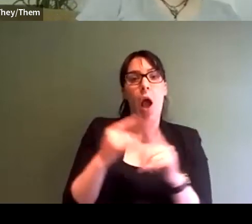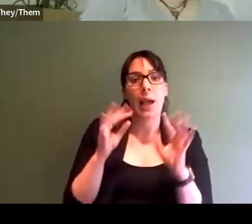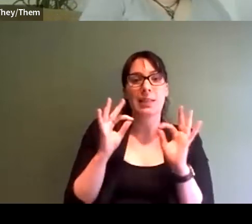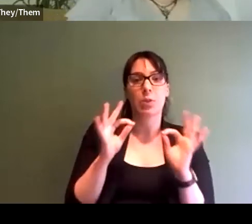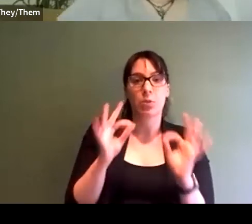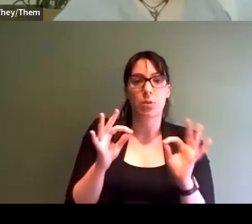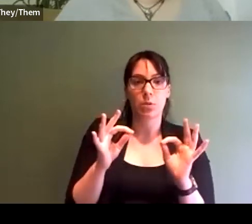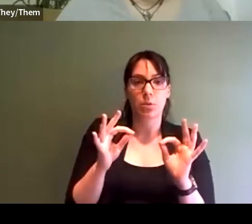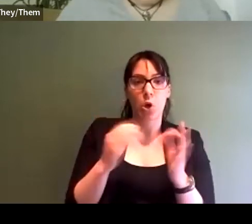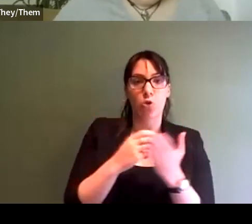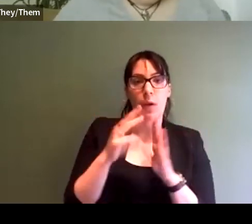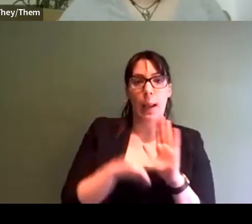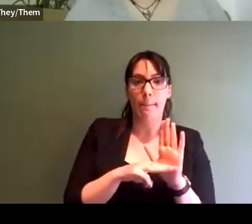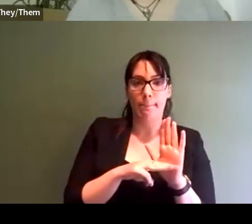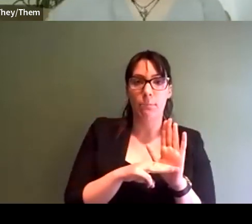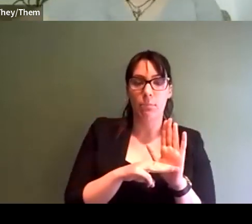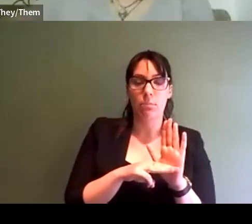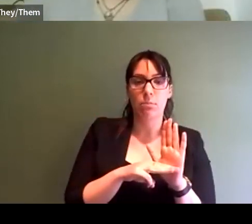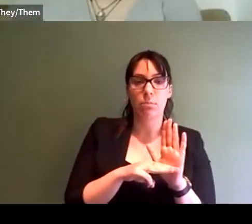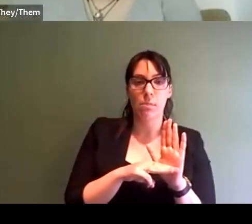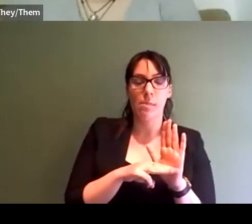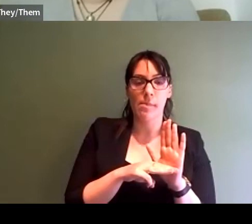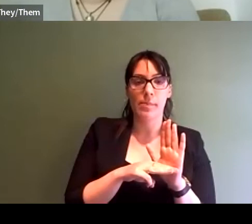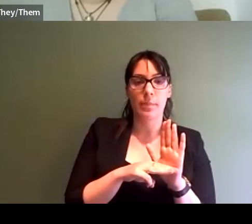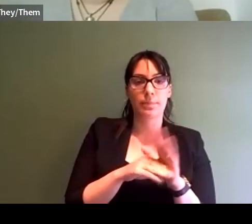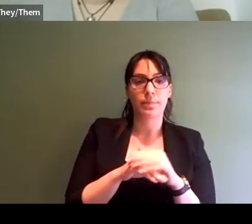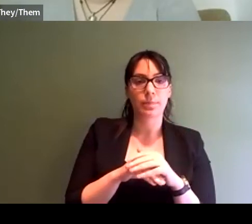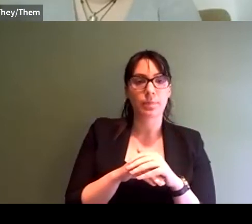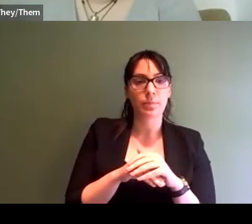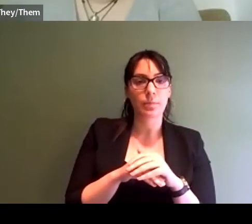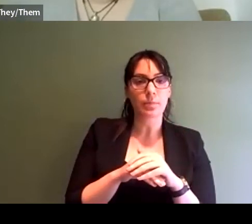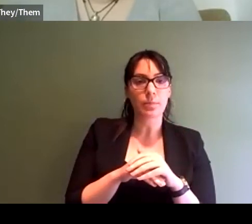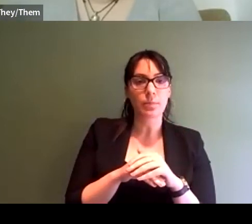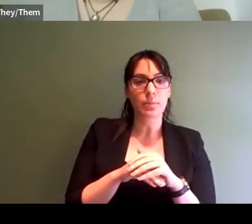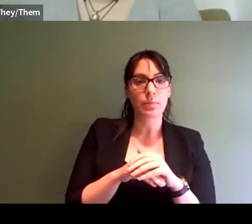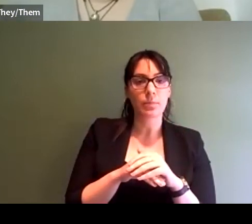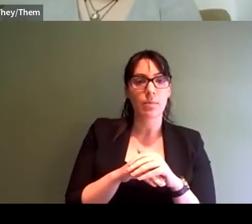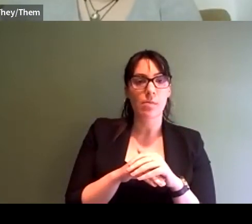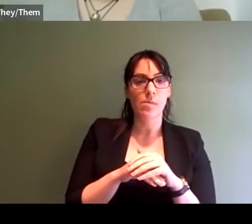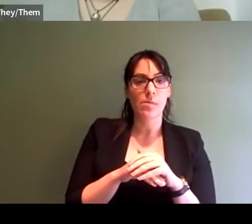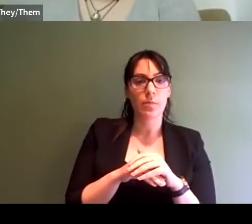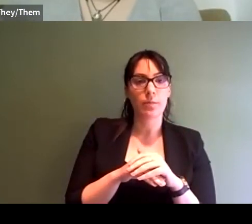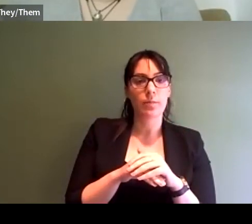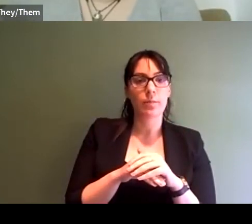So, modify what I mean by that is changing if needed a curriculum. Support sorry.